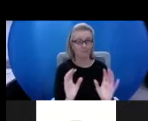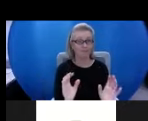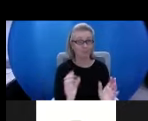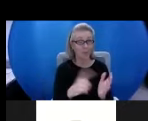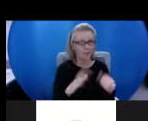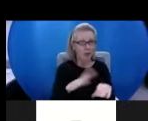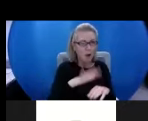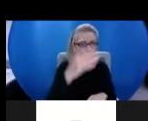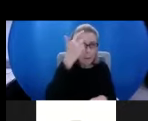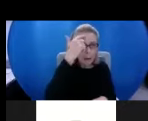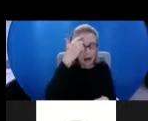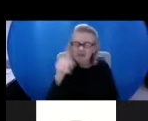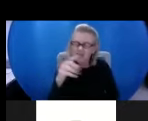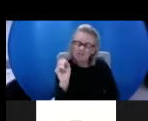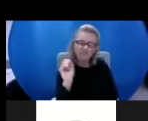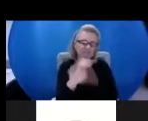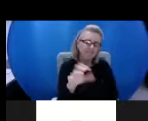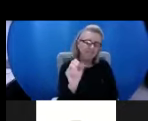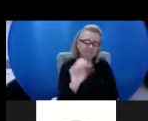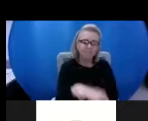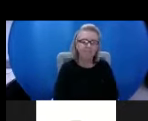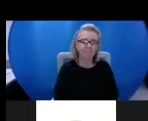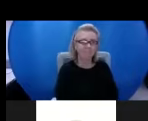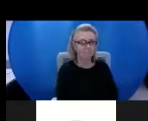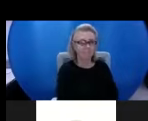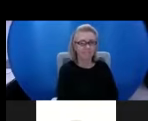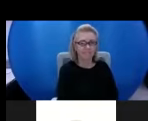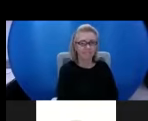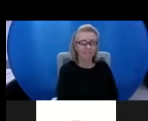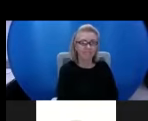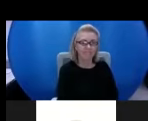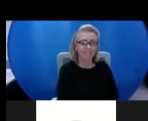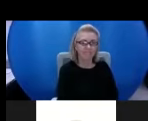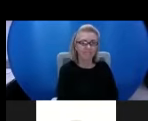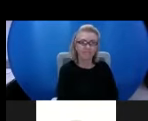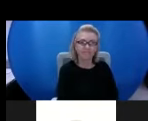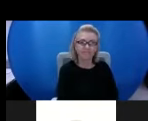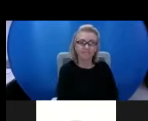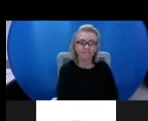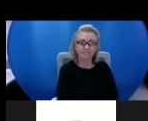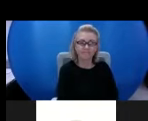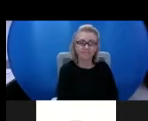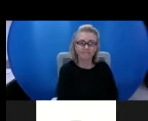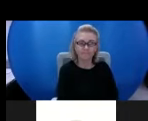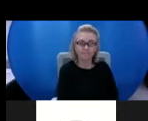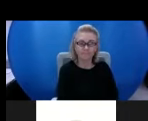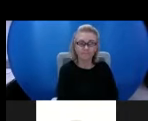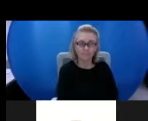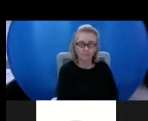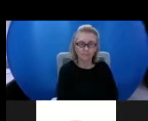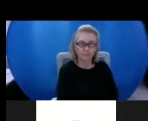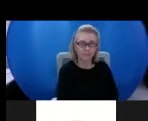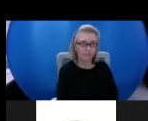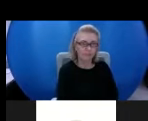Just shout it out.